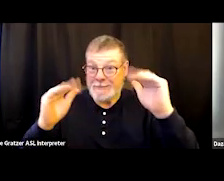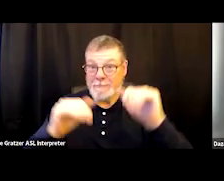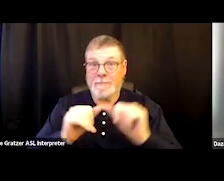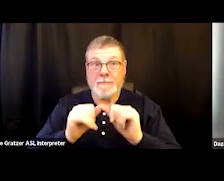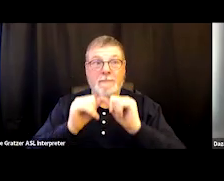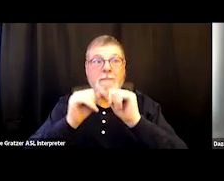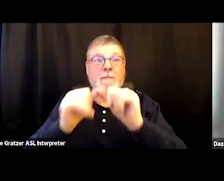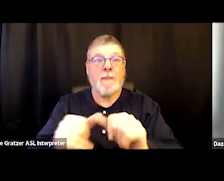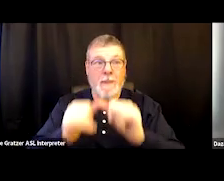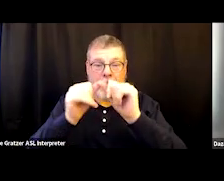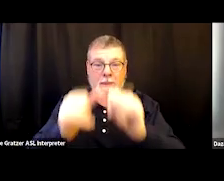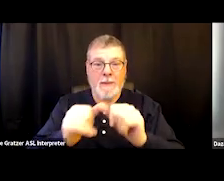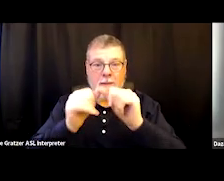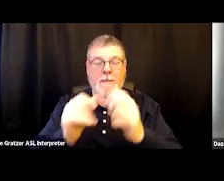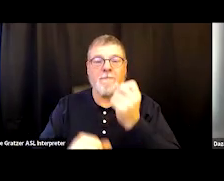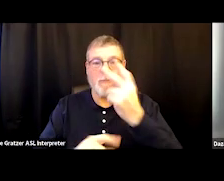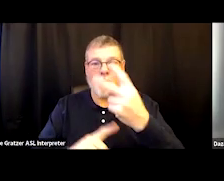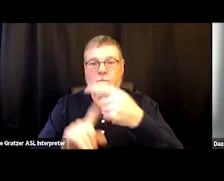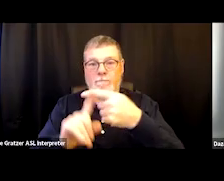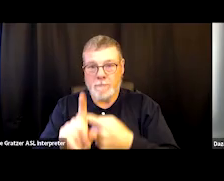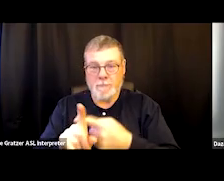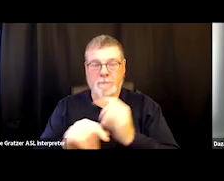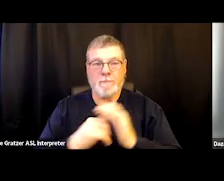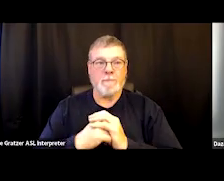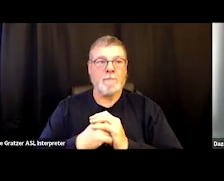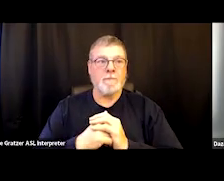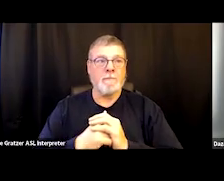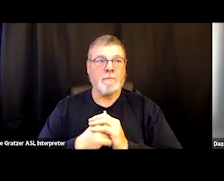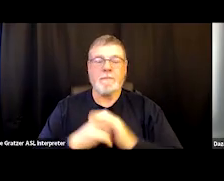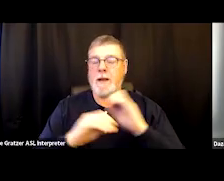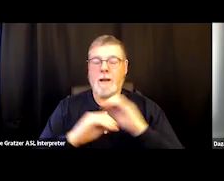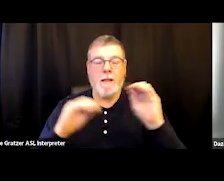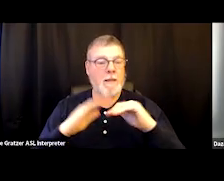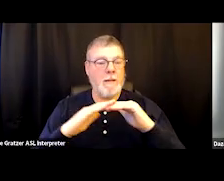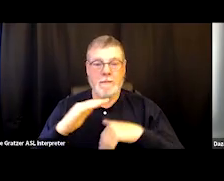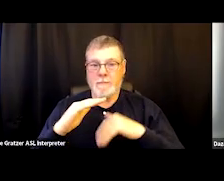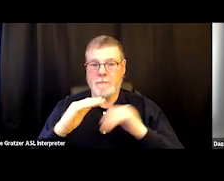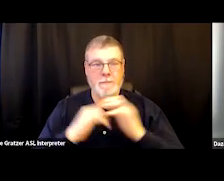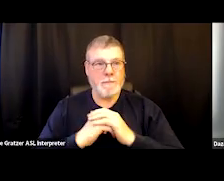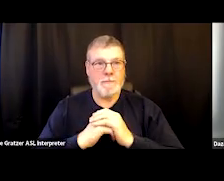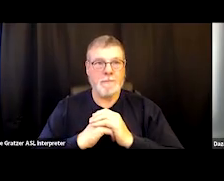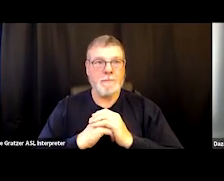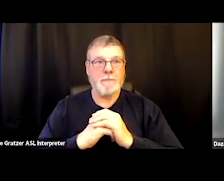for a continuous period of 12 months, nothing less than 12 months. So with that definition,